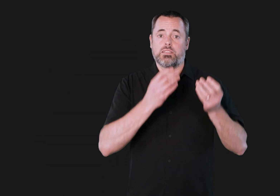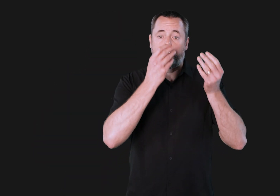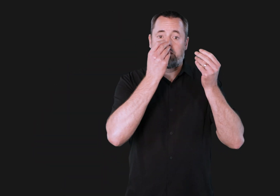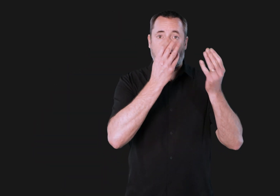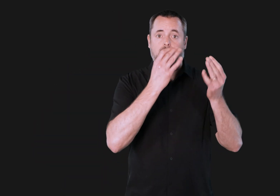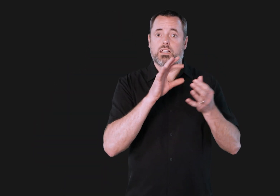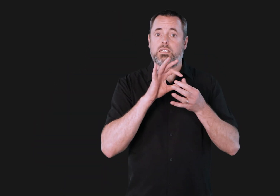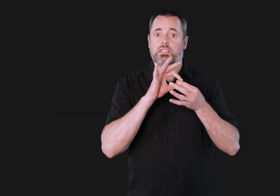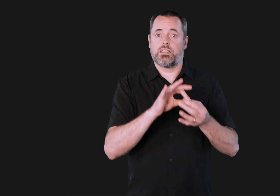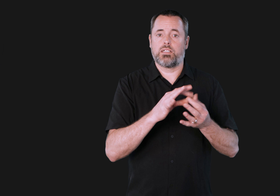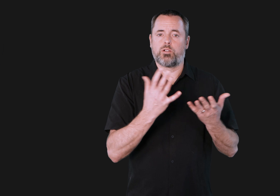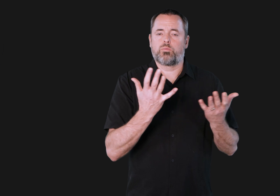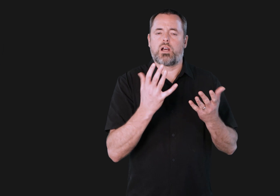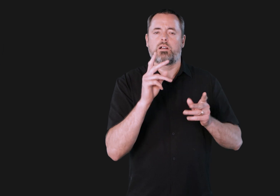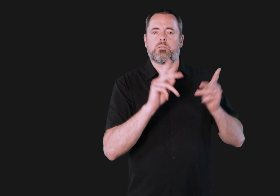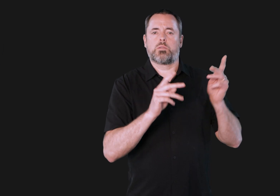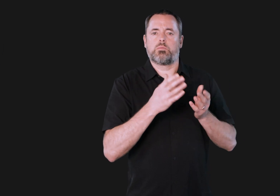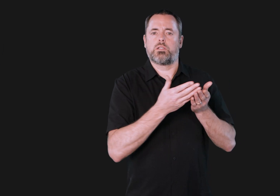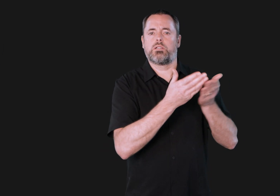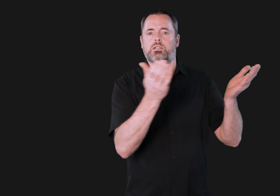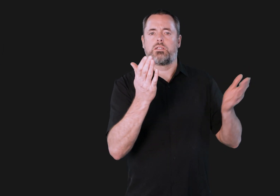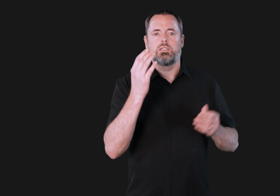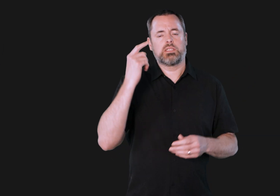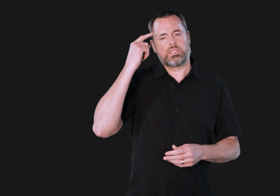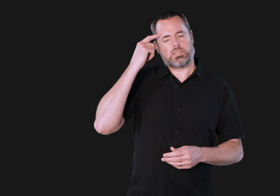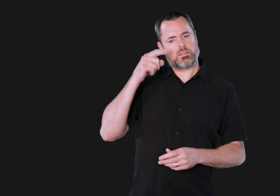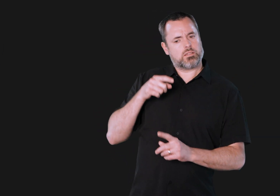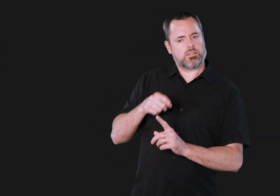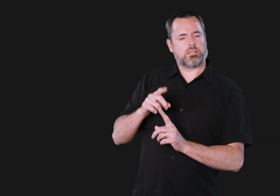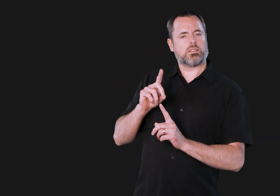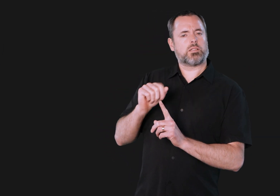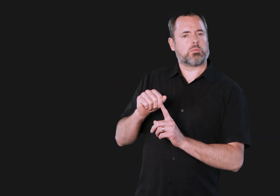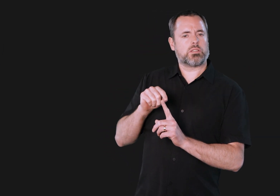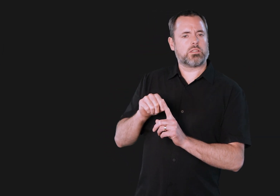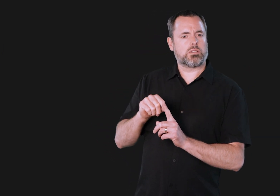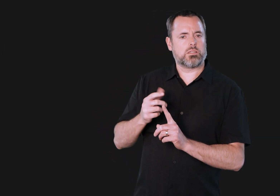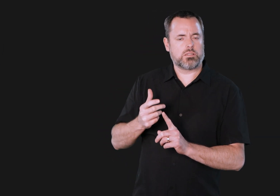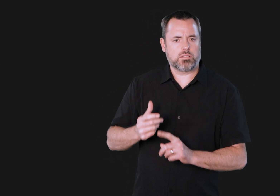Data on what people think about disabilities